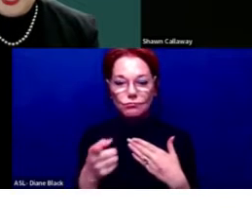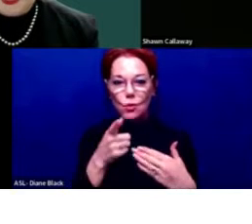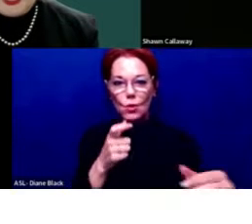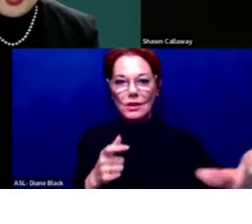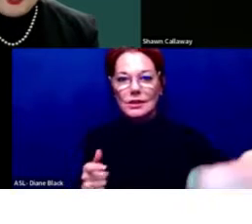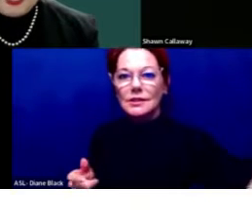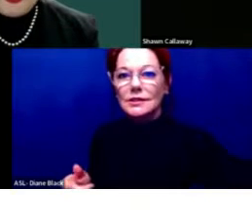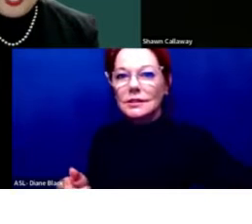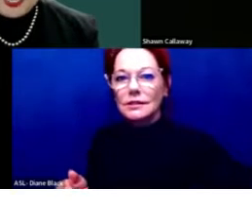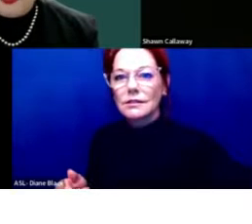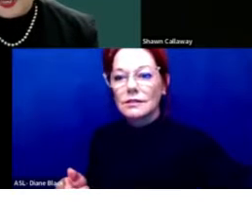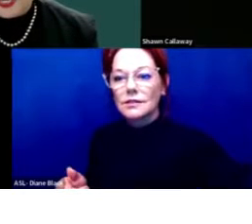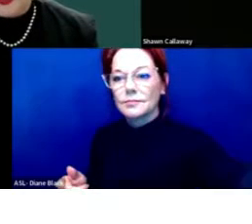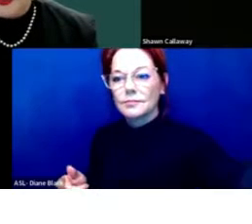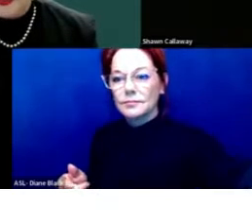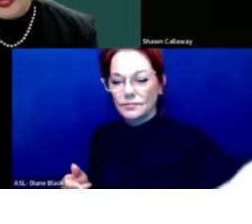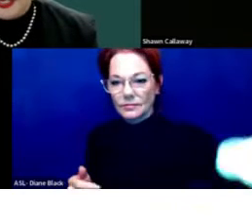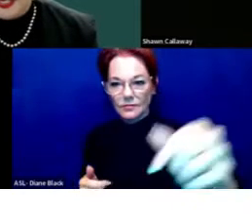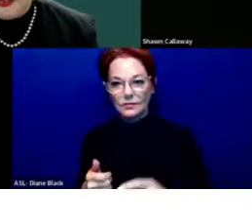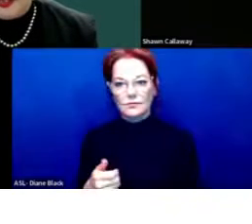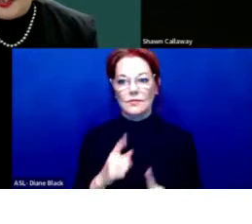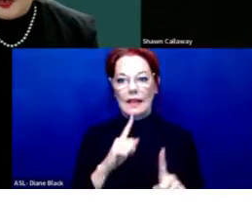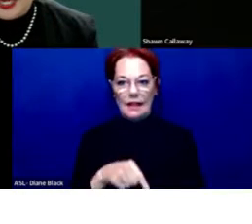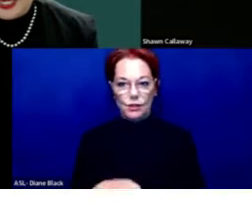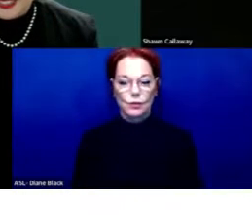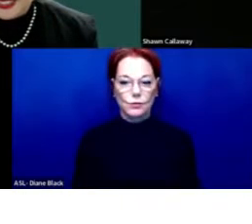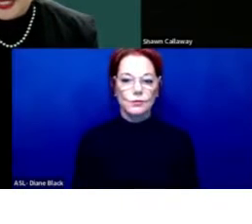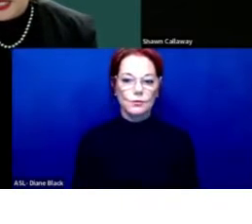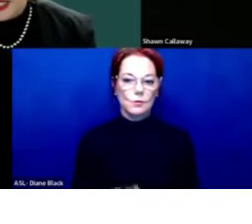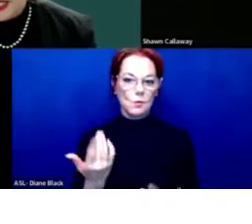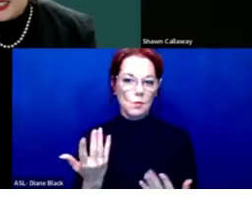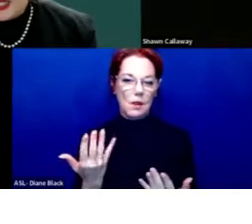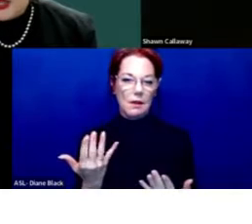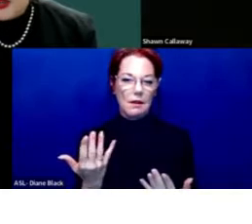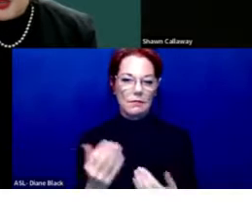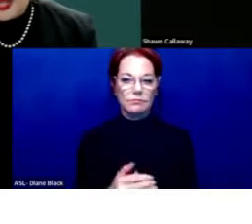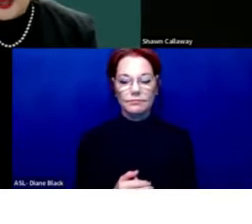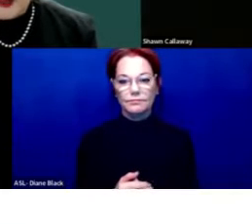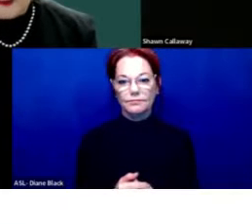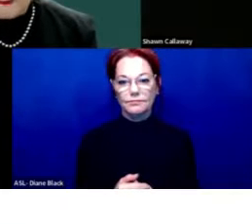selected how you self identify. Give it a few minutes. Okay.